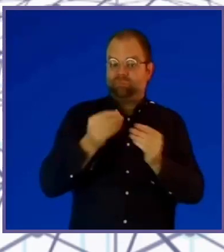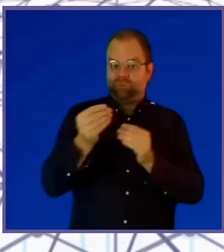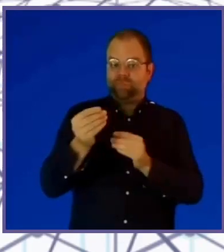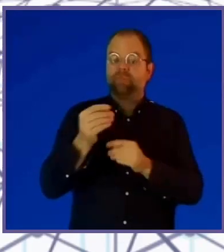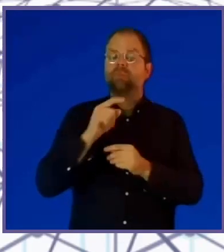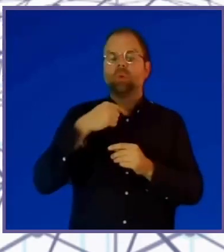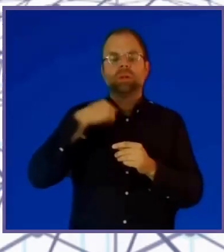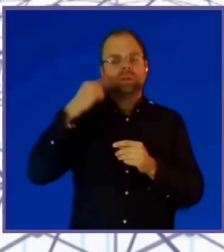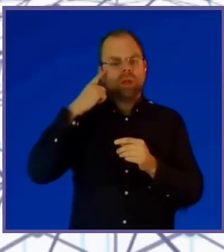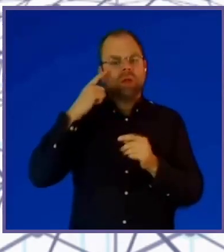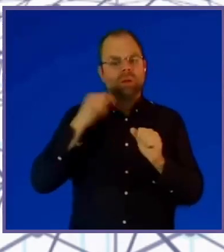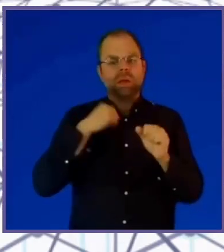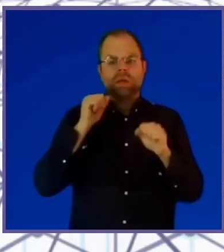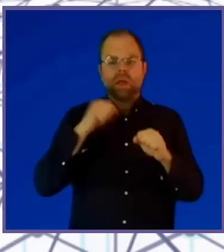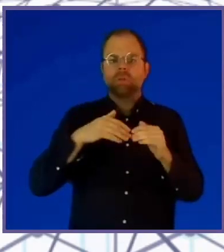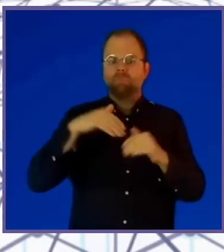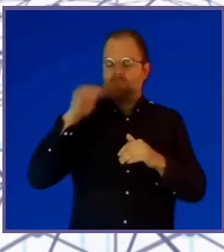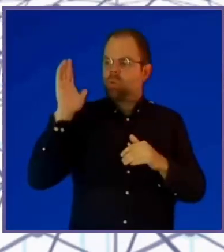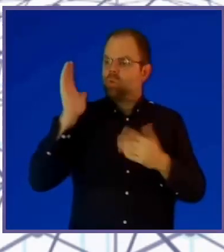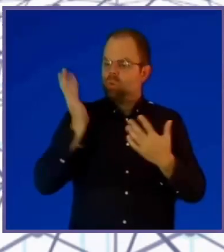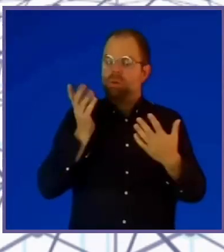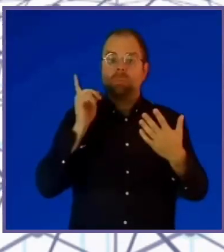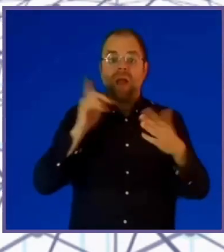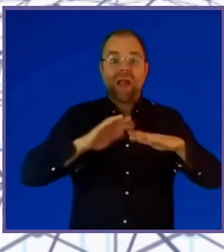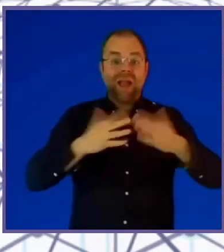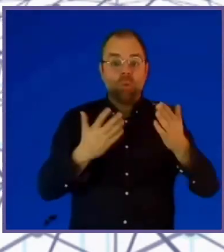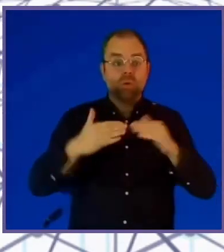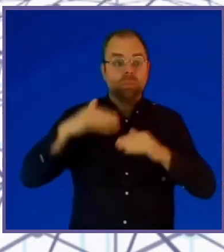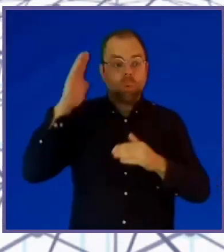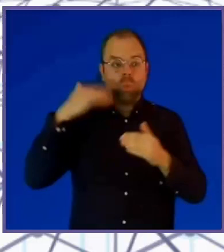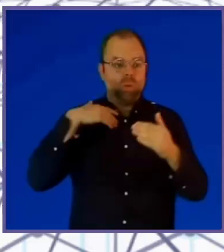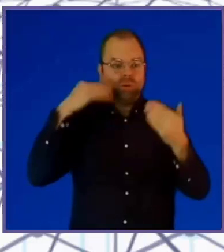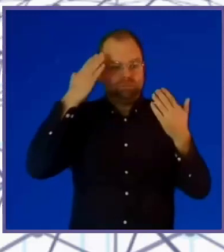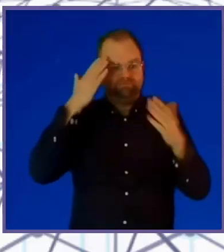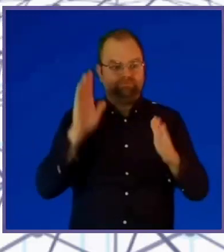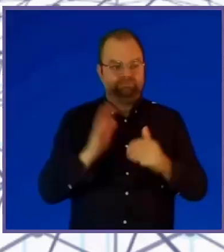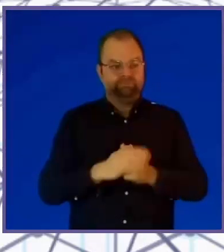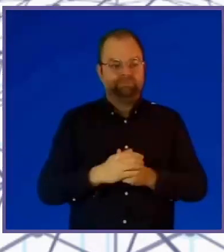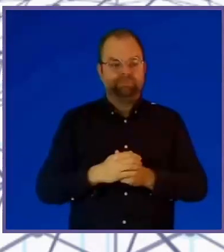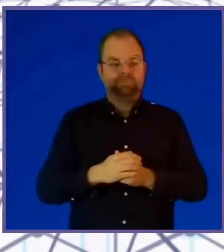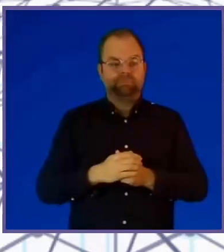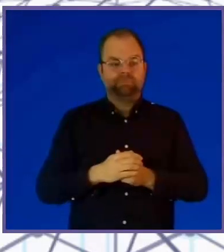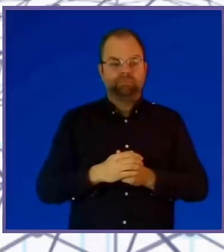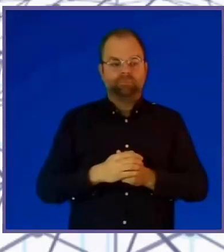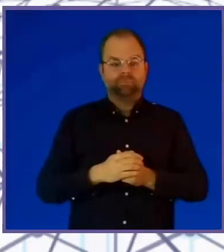Our distributed PPE production during COVID using 3D printing and local manufacturing